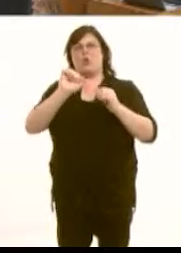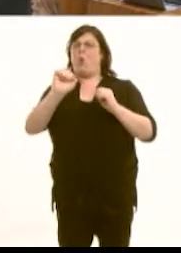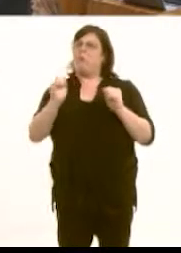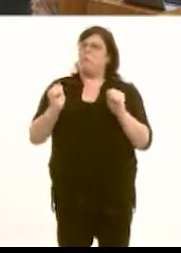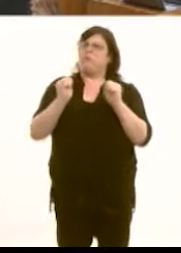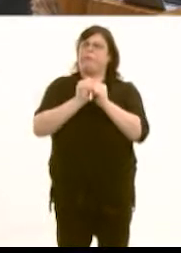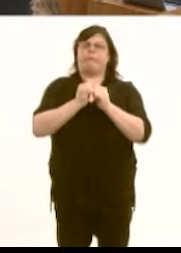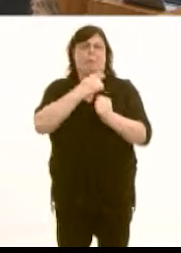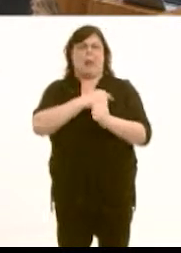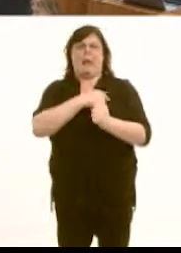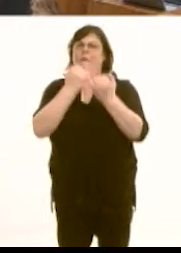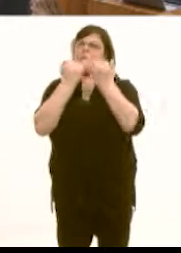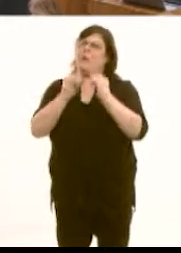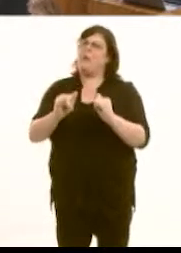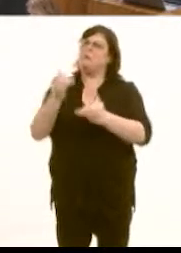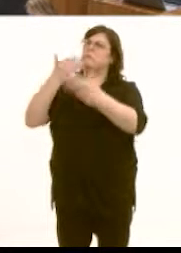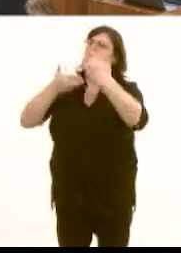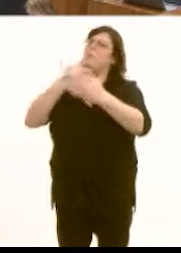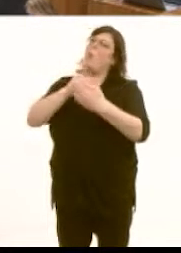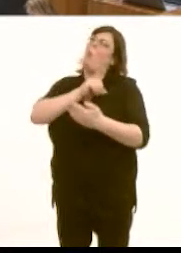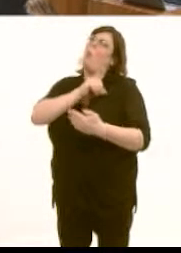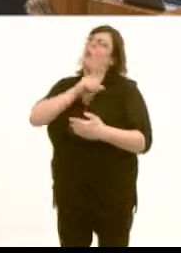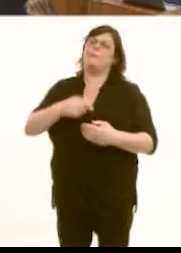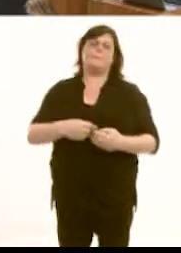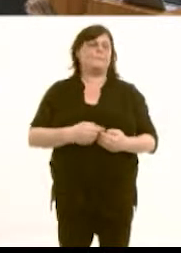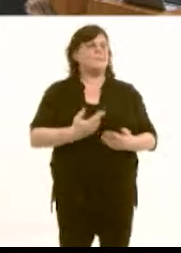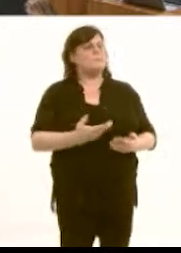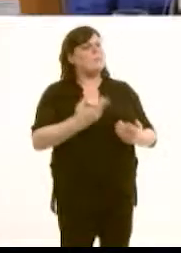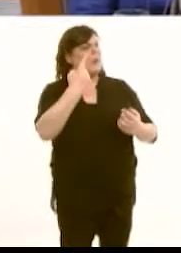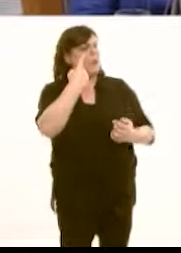Carwyn Jones: Well, if you look at what weíve done with GP surgeries, we know thereís been